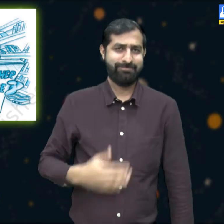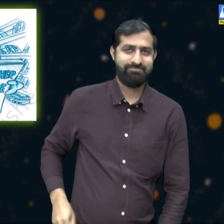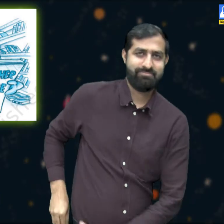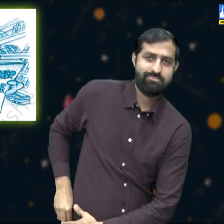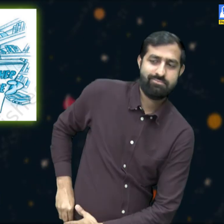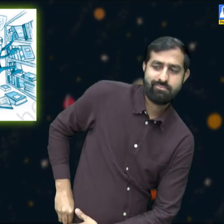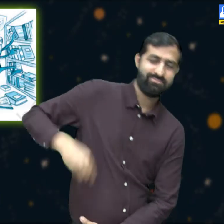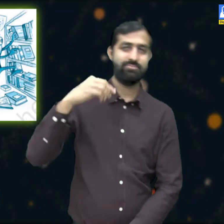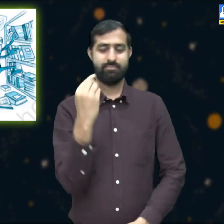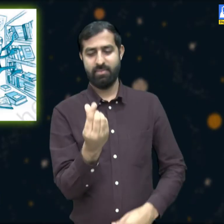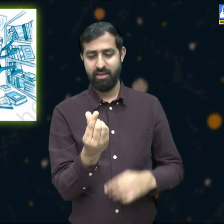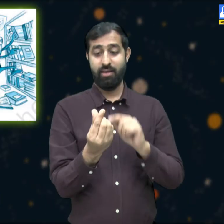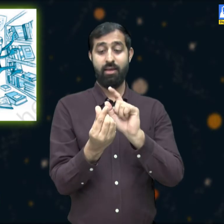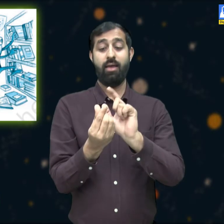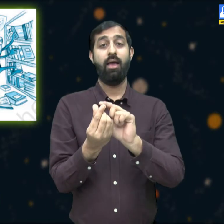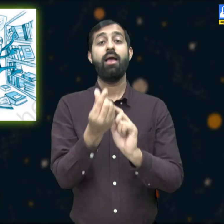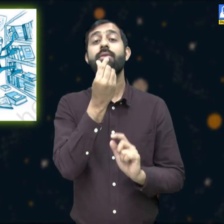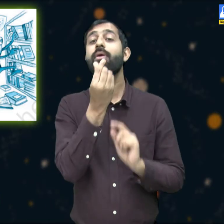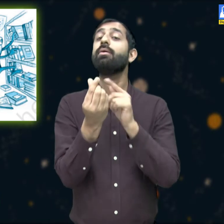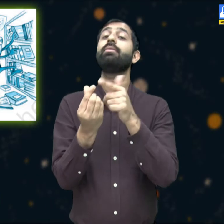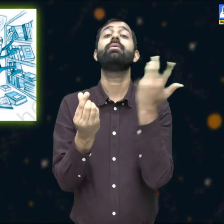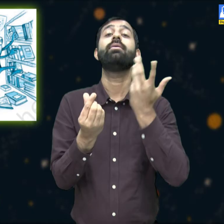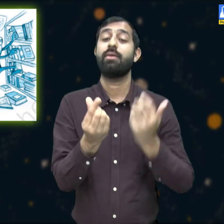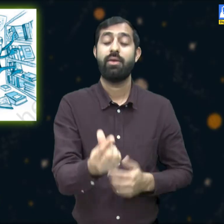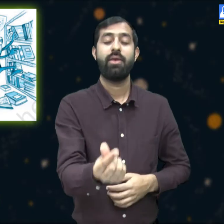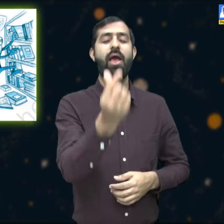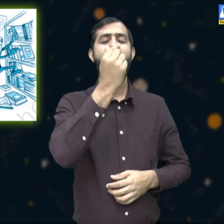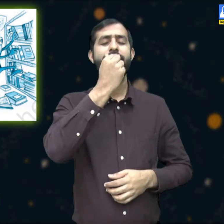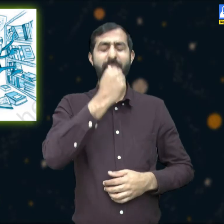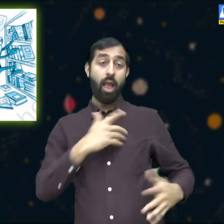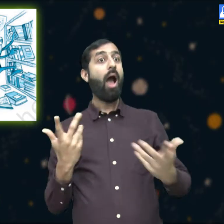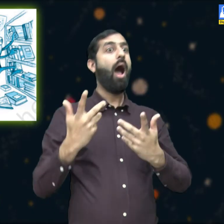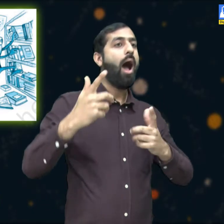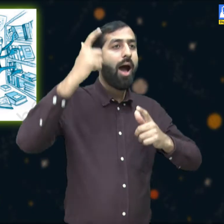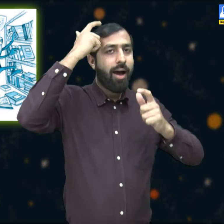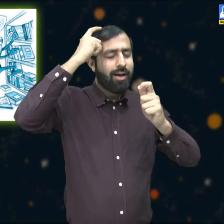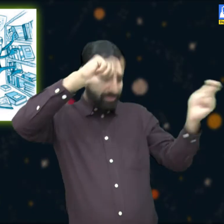Think Tank said, ''Space people, our chemical department has given you vitamins to increase your intelligence''.